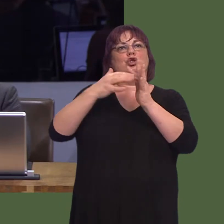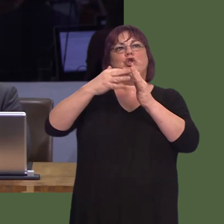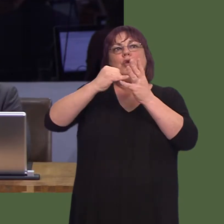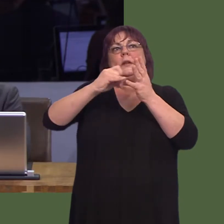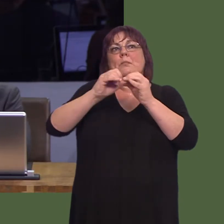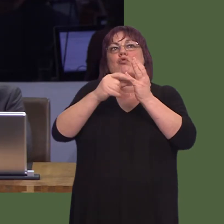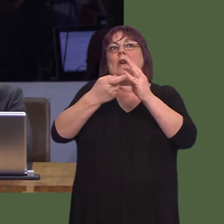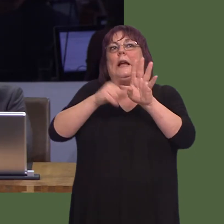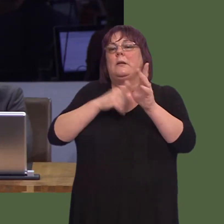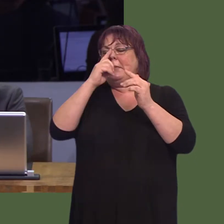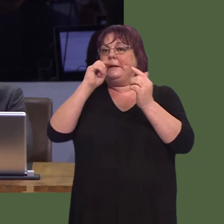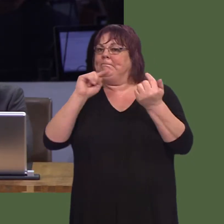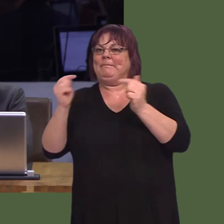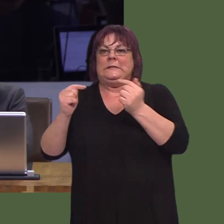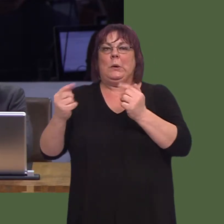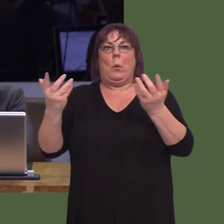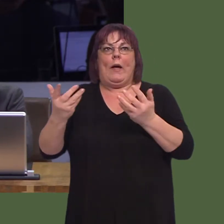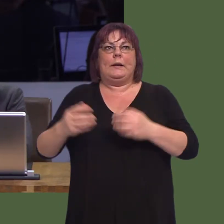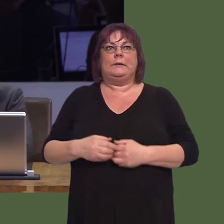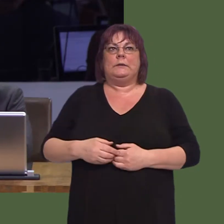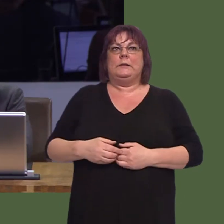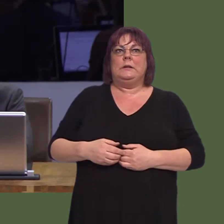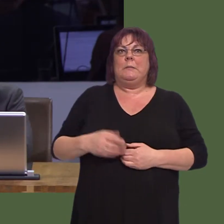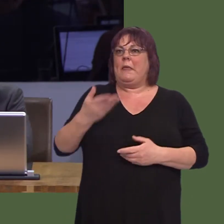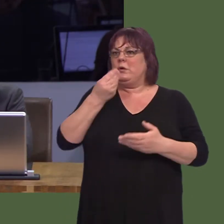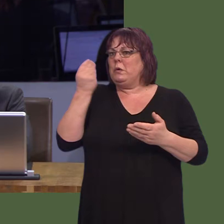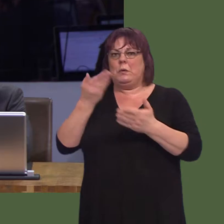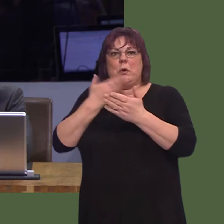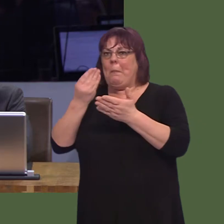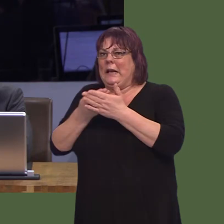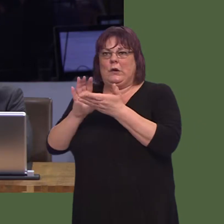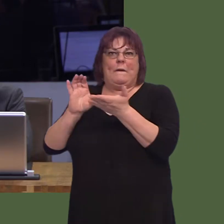no money from the Westminster Government yet to invest in thatówhat discussions are you